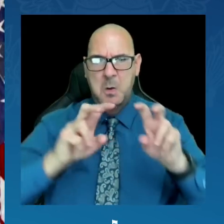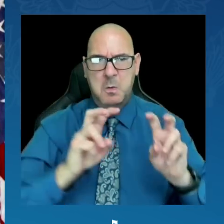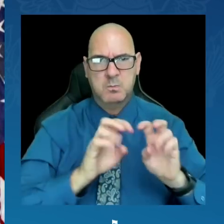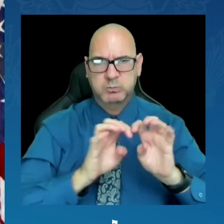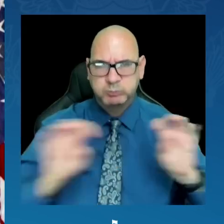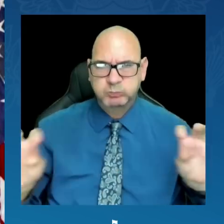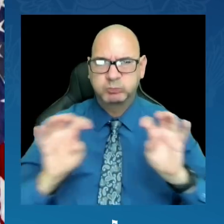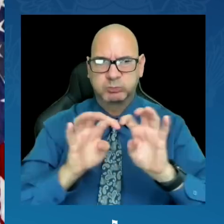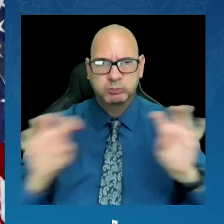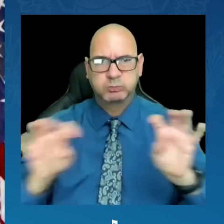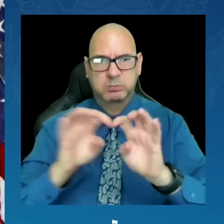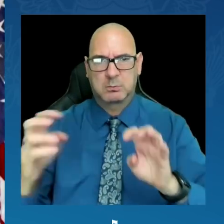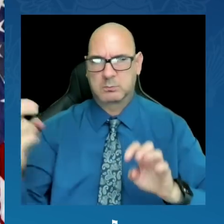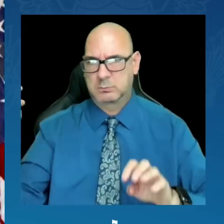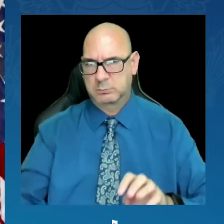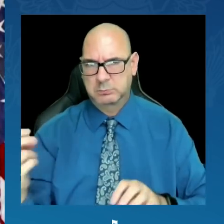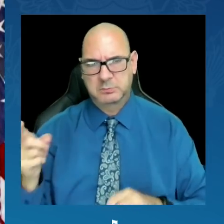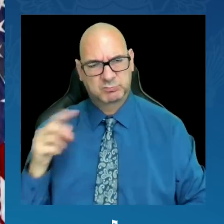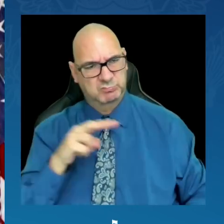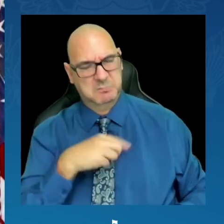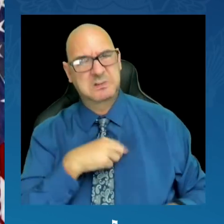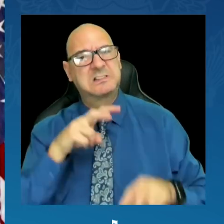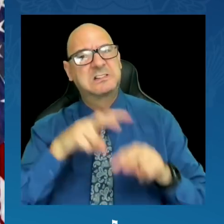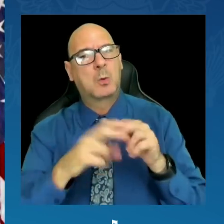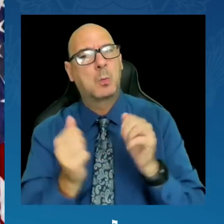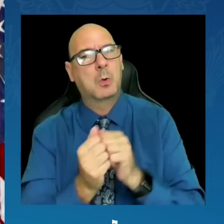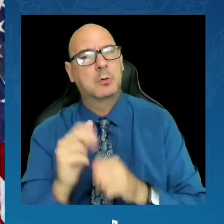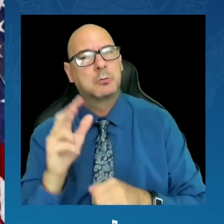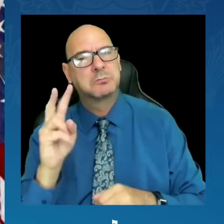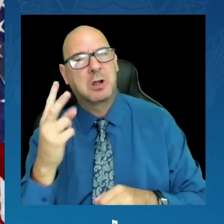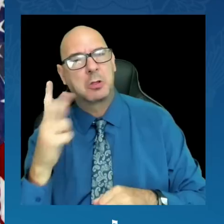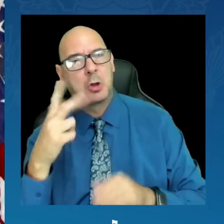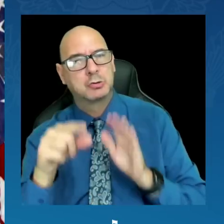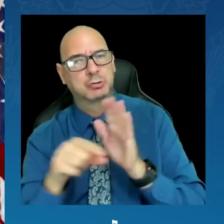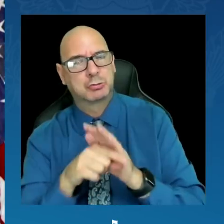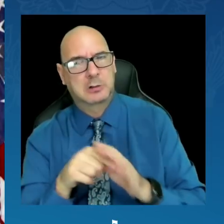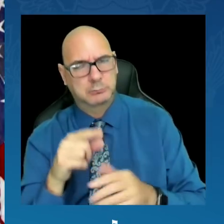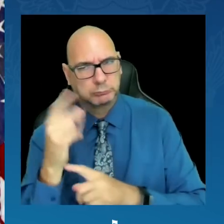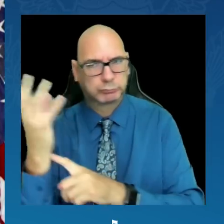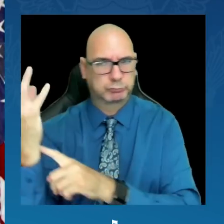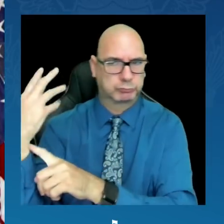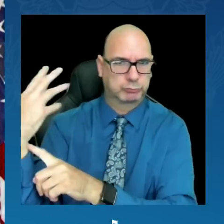and the television cameras following me. And this one little girl looked at me and she said, Who are you?